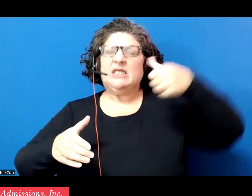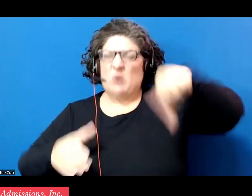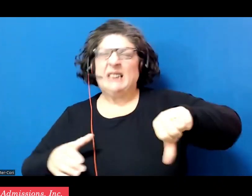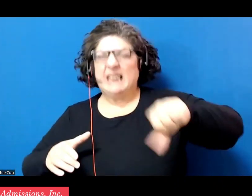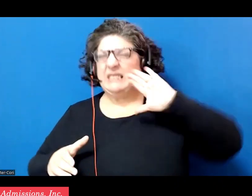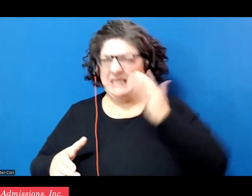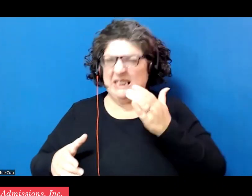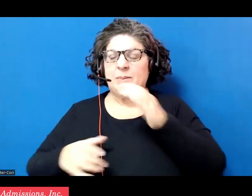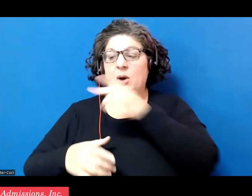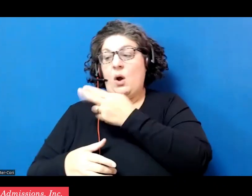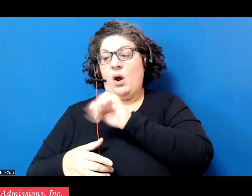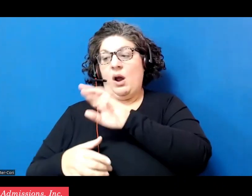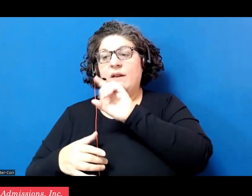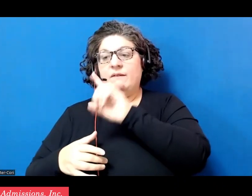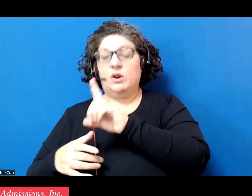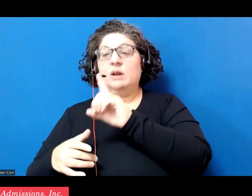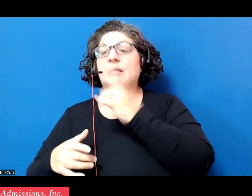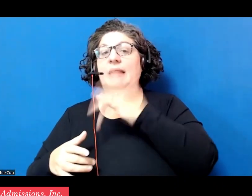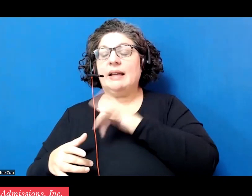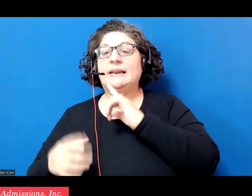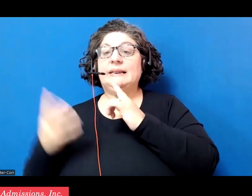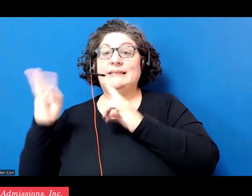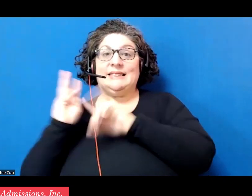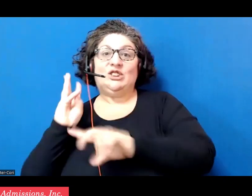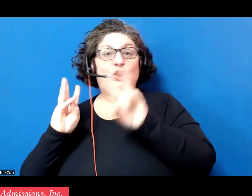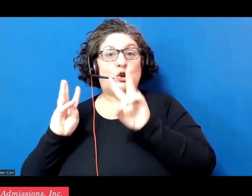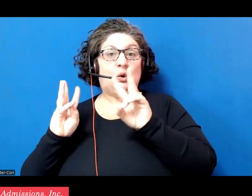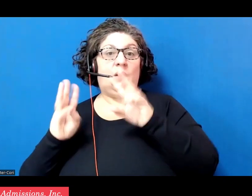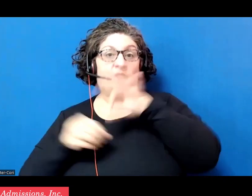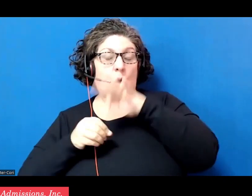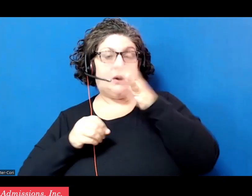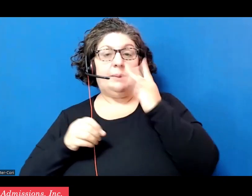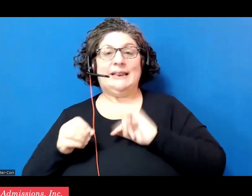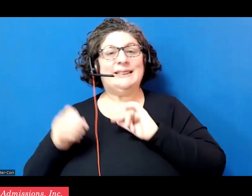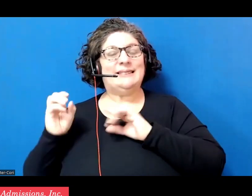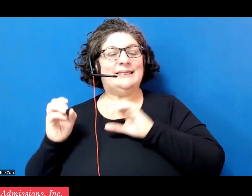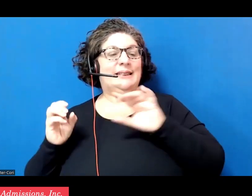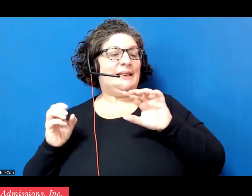In the Harvard case, it's likely to be a 6-2 vote because Ketanji Brown Jackson recused